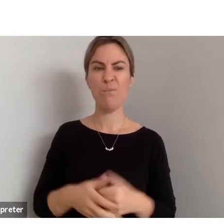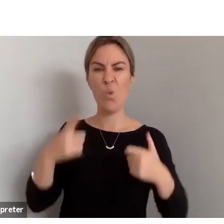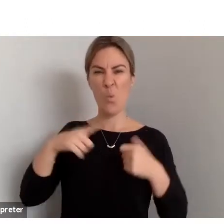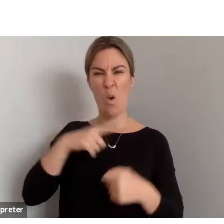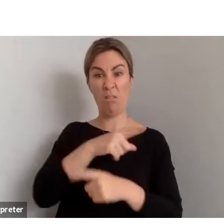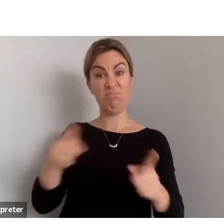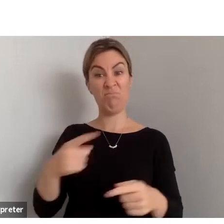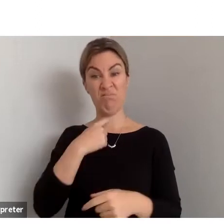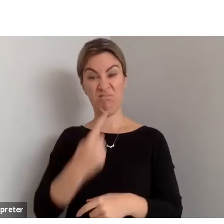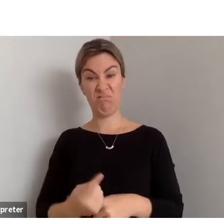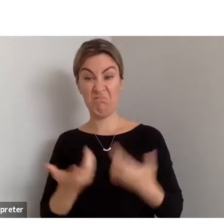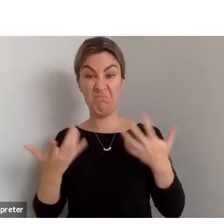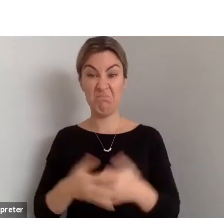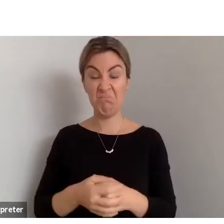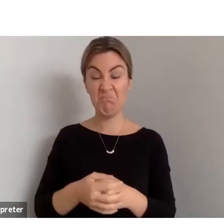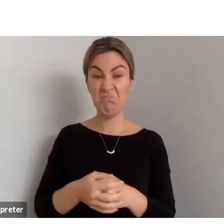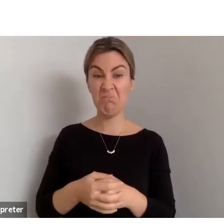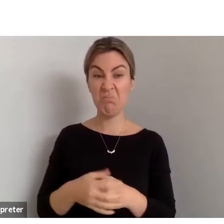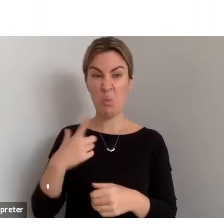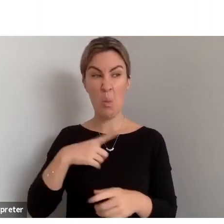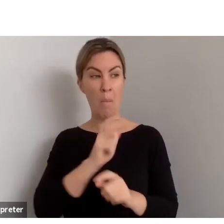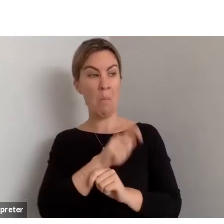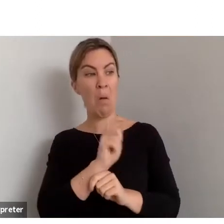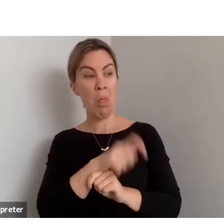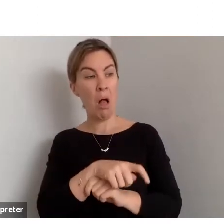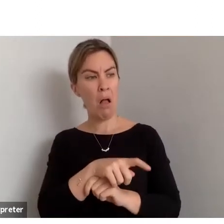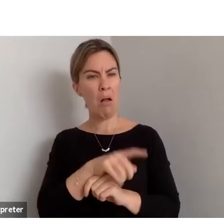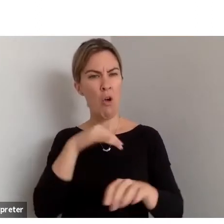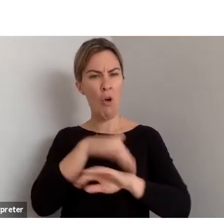Why should you bother making your social media more accessible?